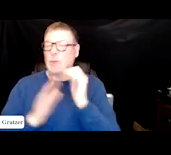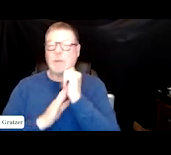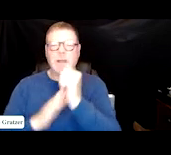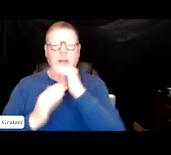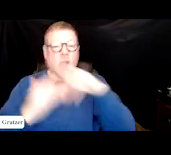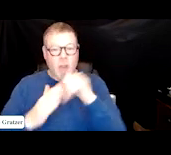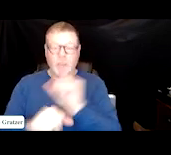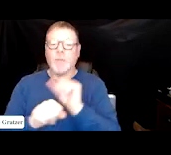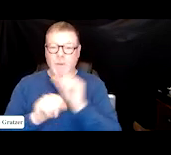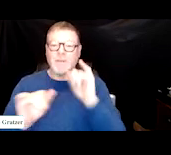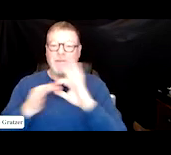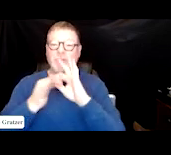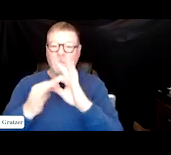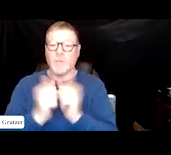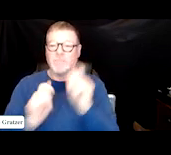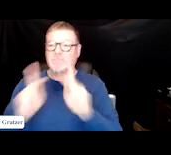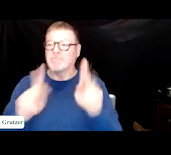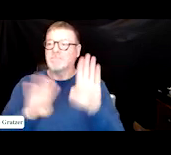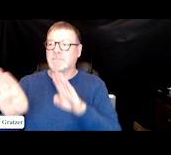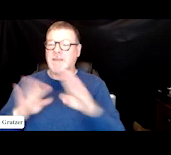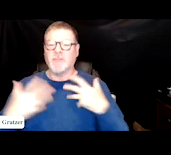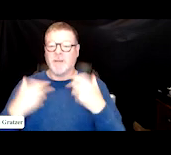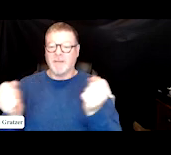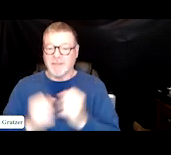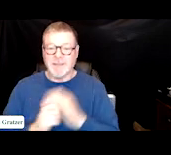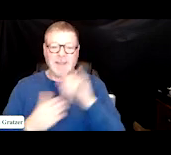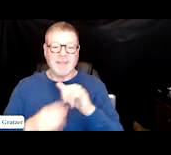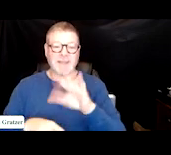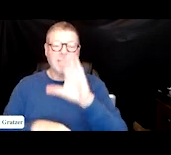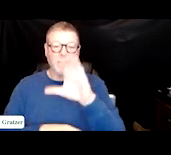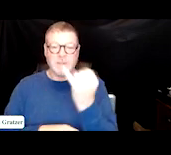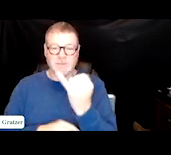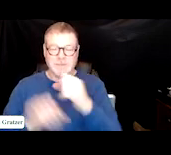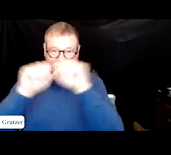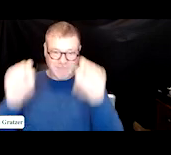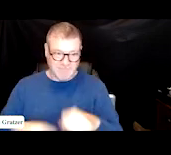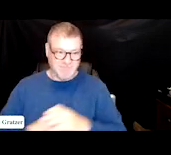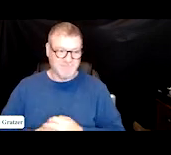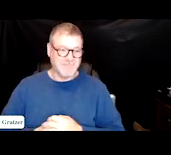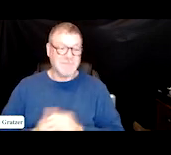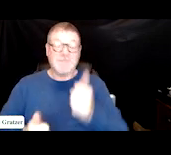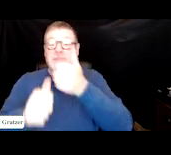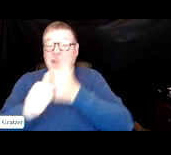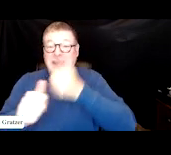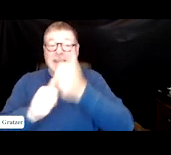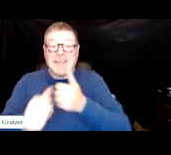that's related to people with behavioral health conditions who are involved in the criminal legal system. Each of the intercepts of the intercept model